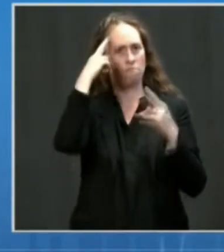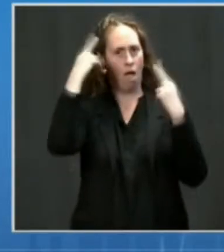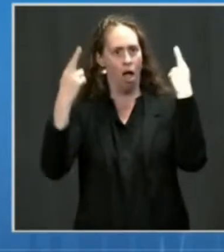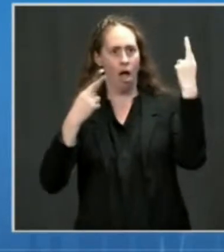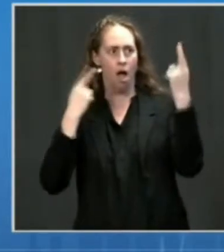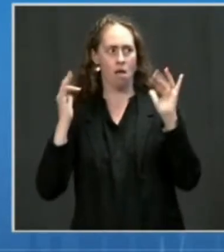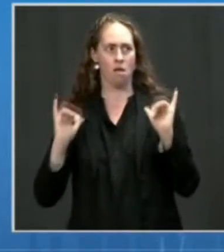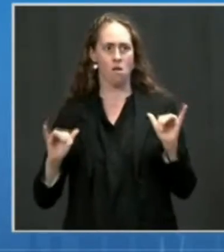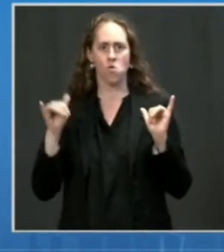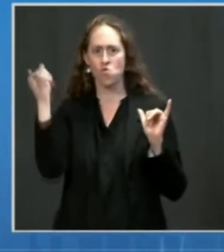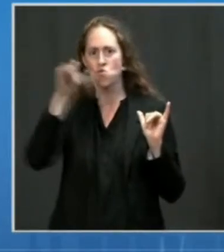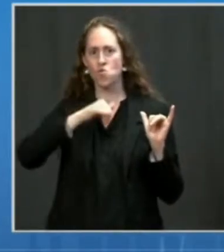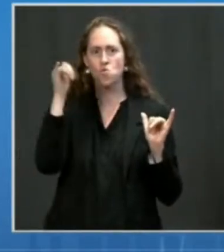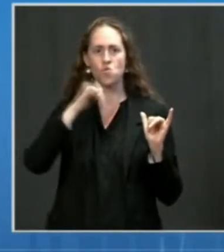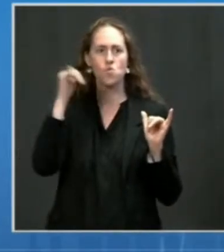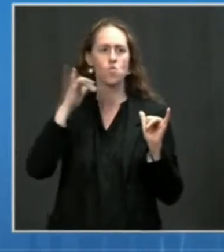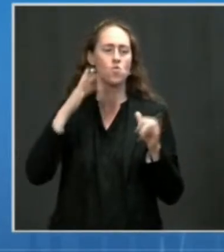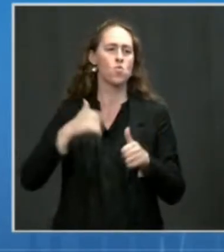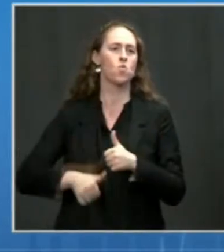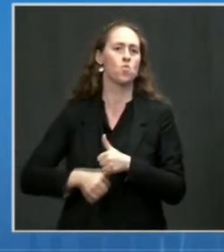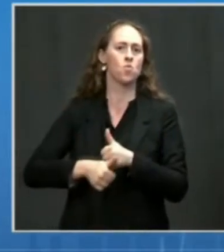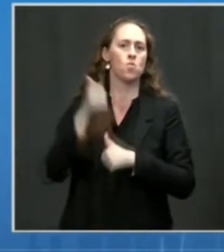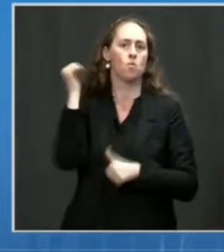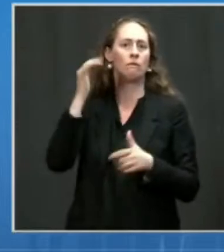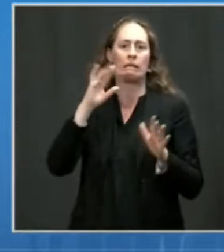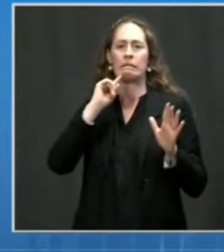LAGGING IS A POSITIVE TREND.